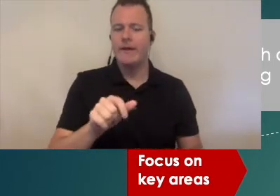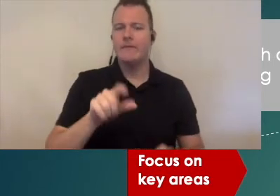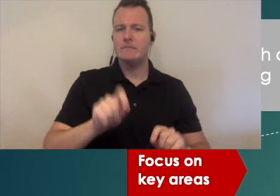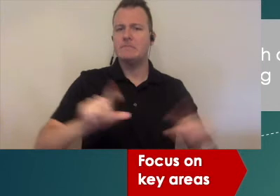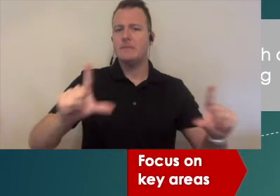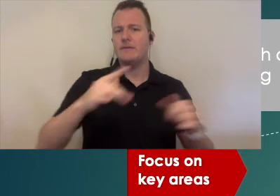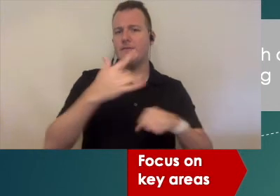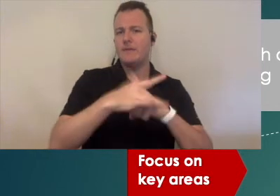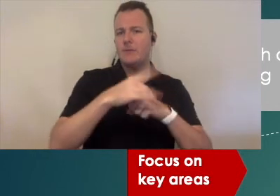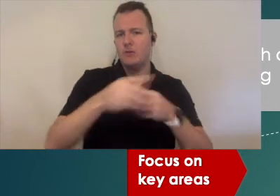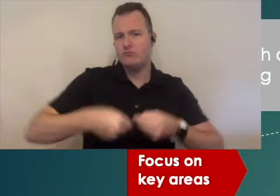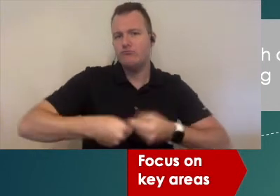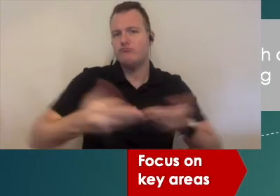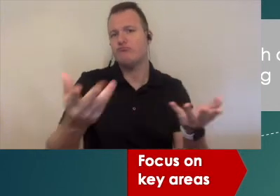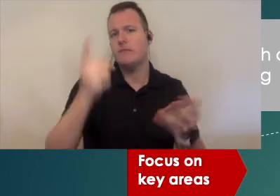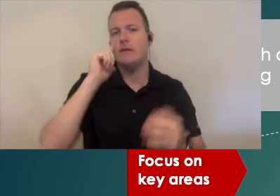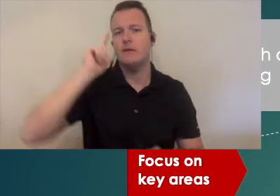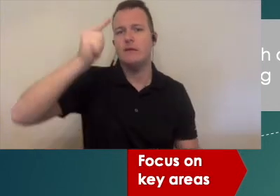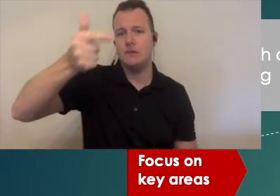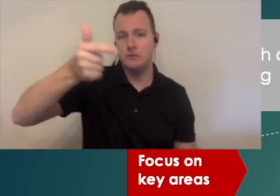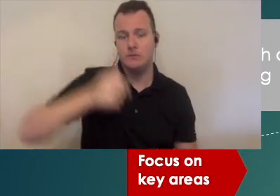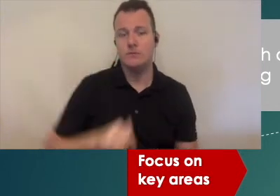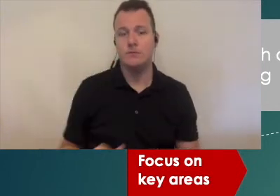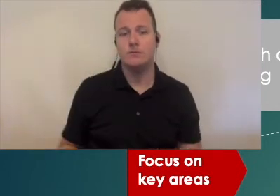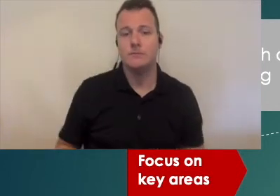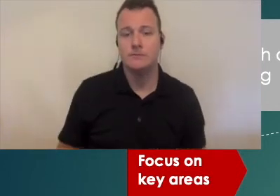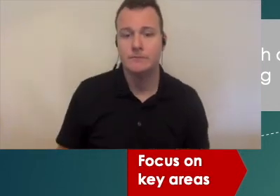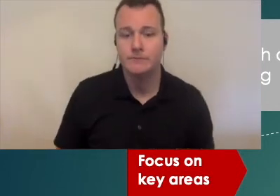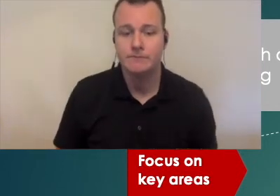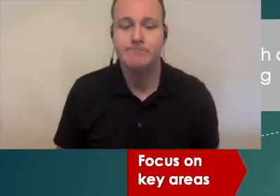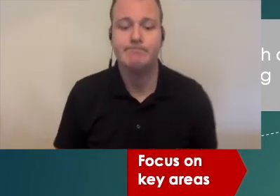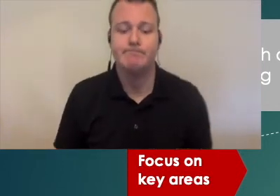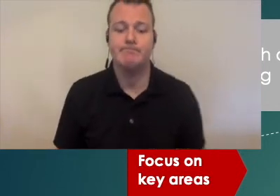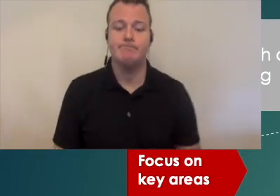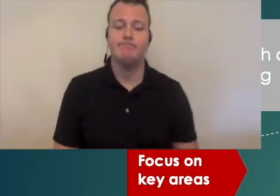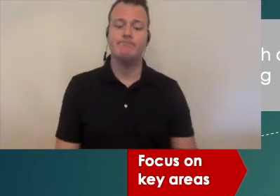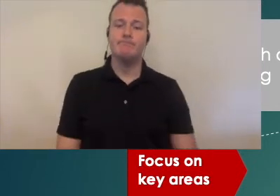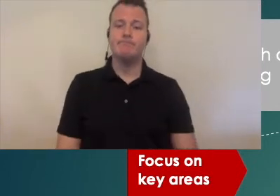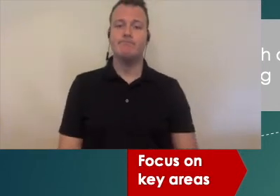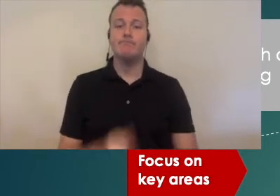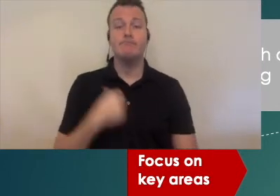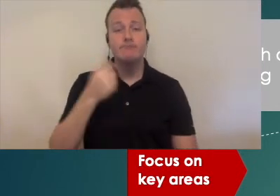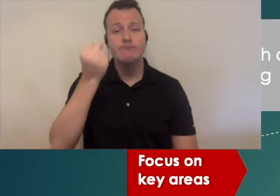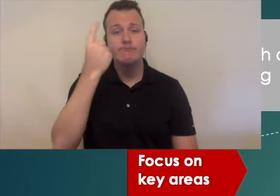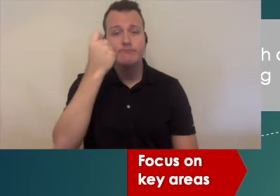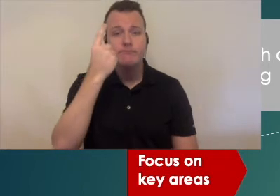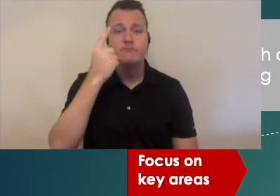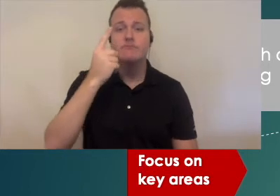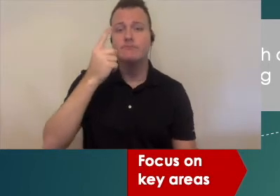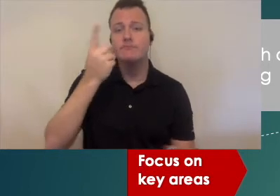be available for you afterwards for your reference, but just keep in mind that a